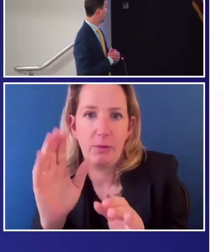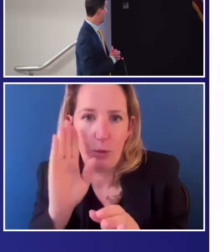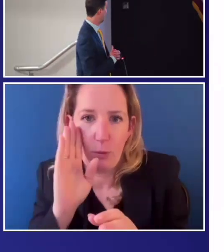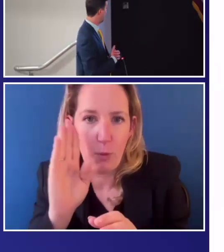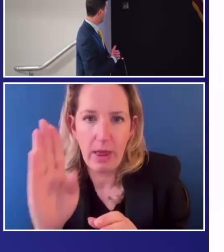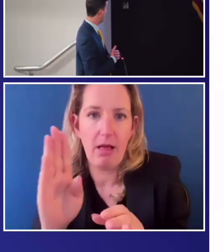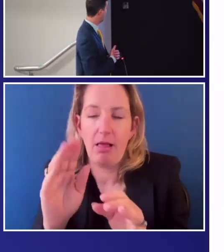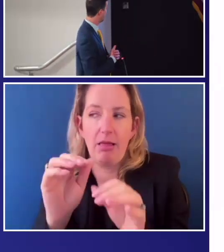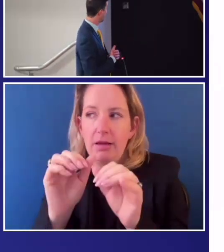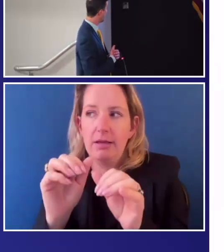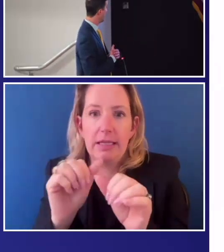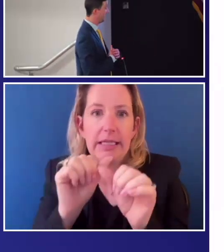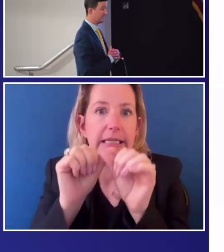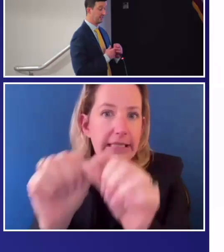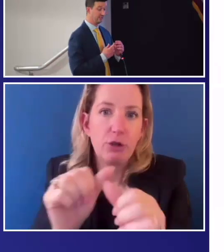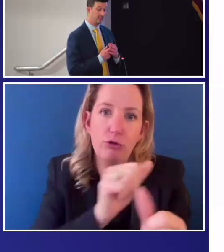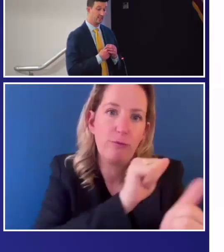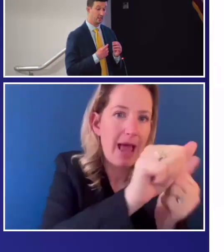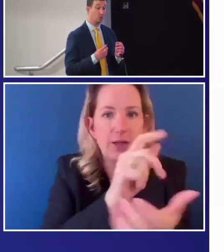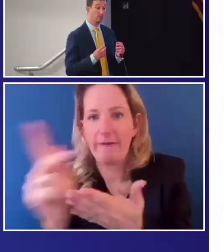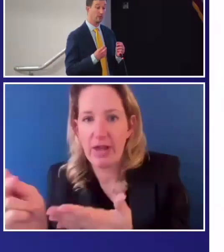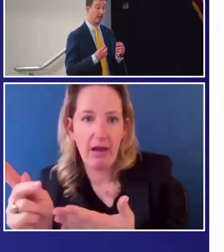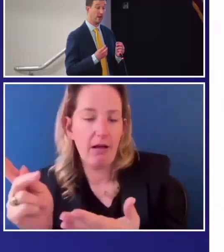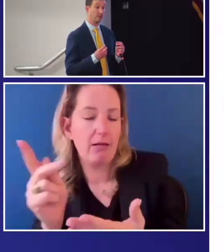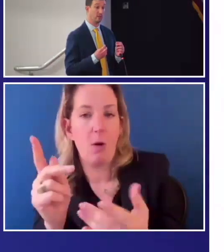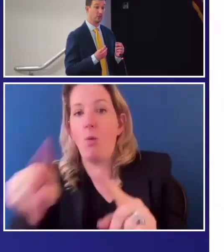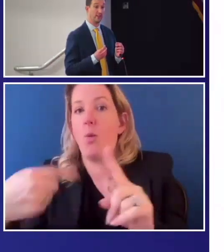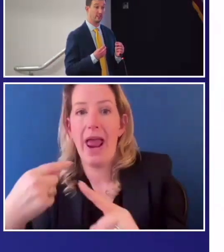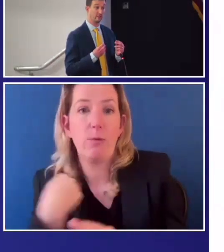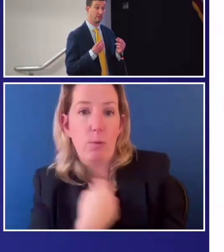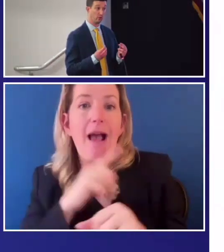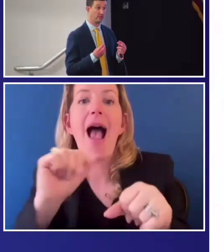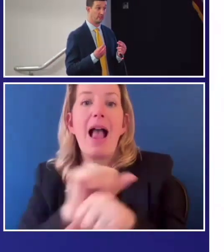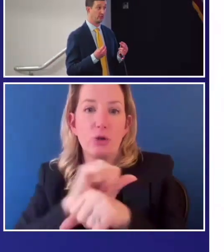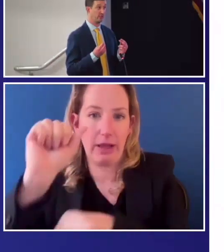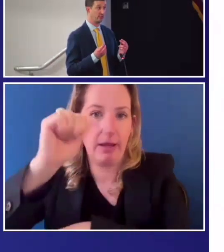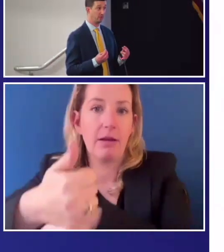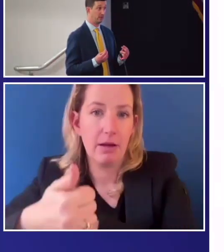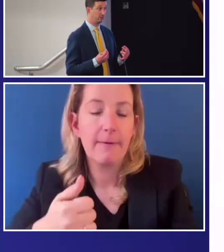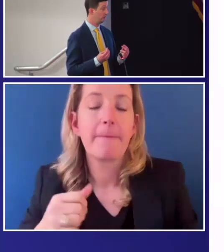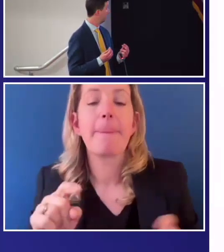to pass or fail. Second, the data set we put out is measured at the four-digit CIP level,